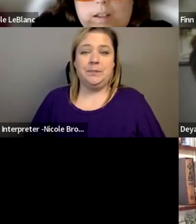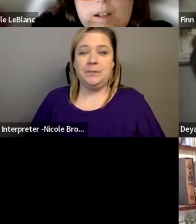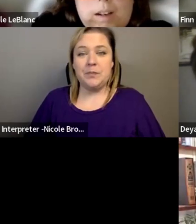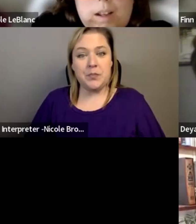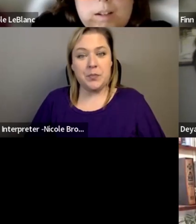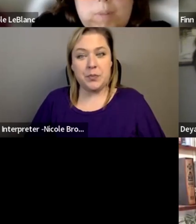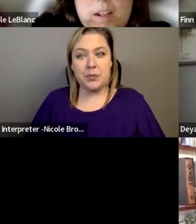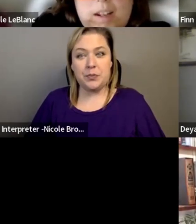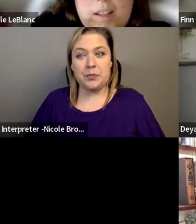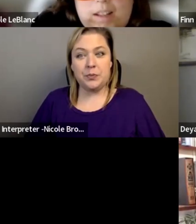Nicole LeBlanc: Next, Ben.